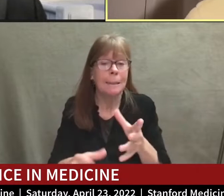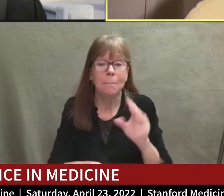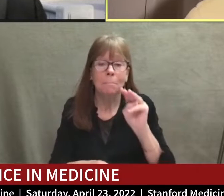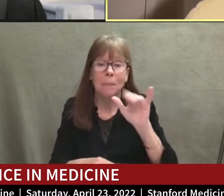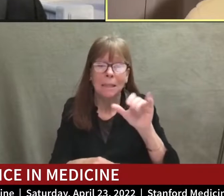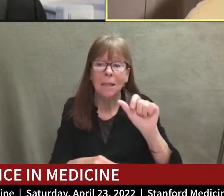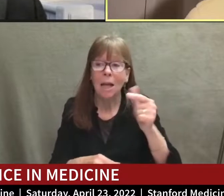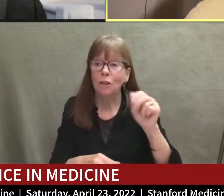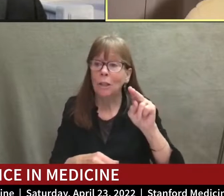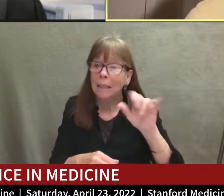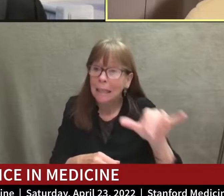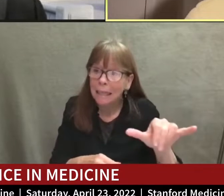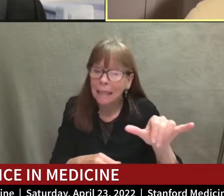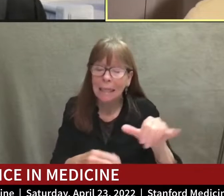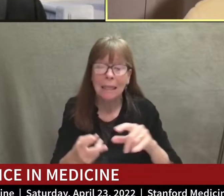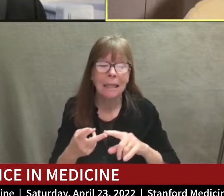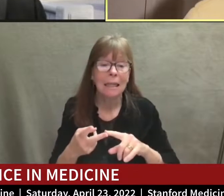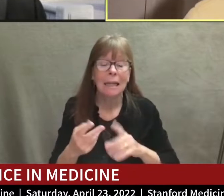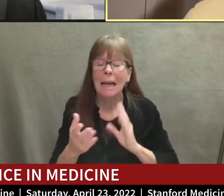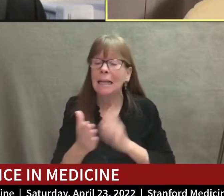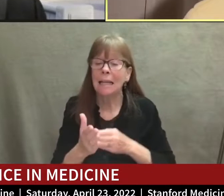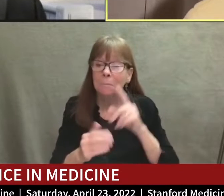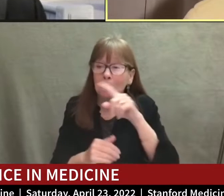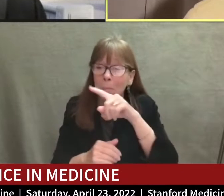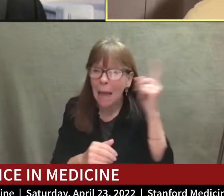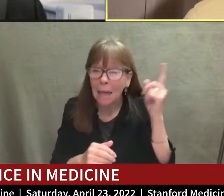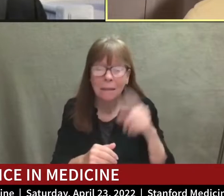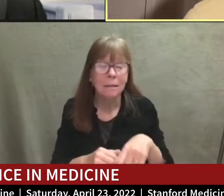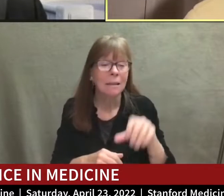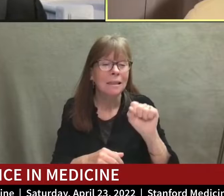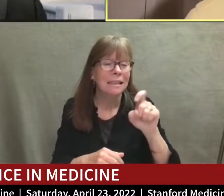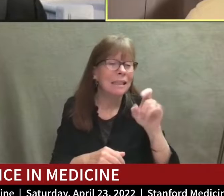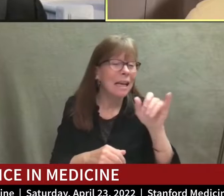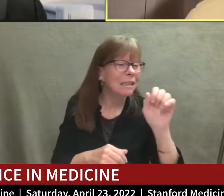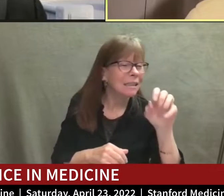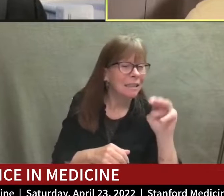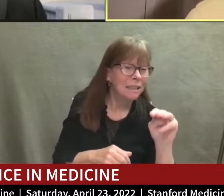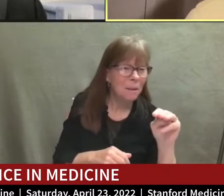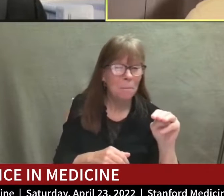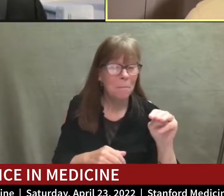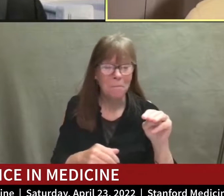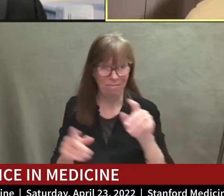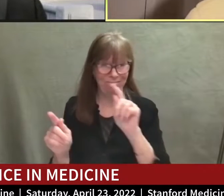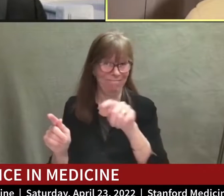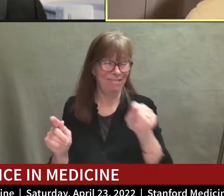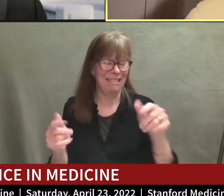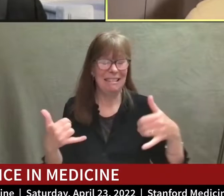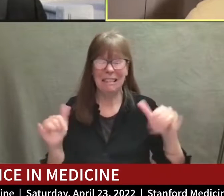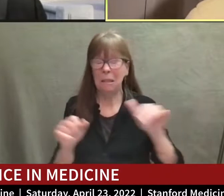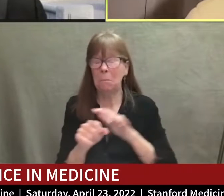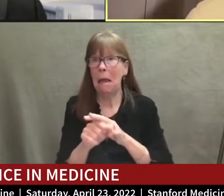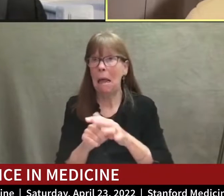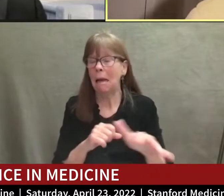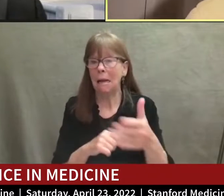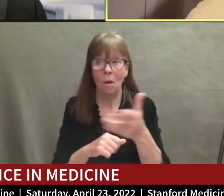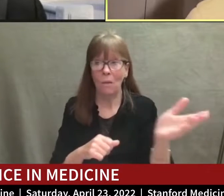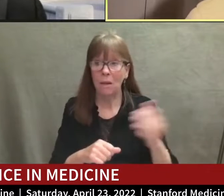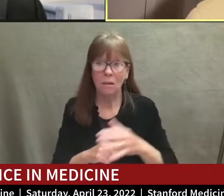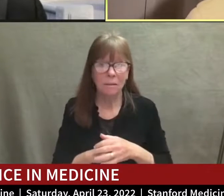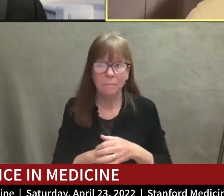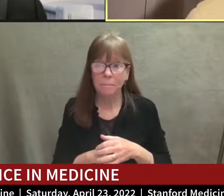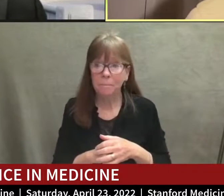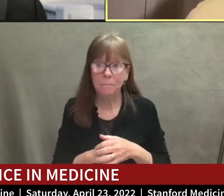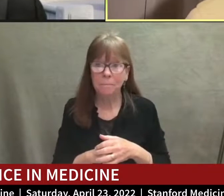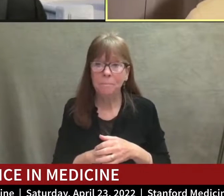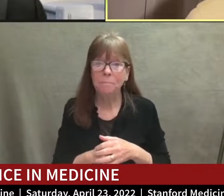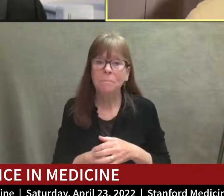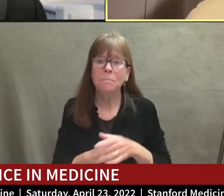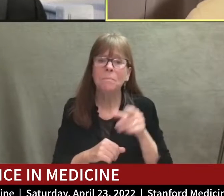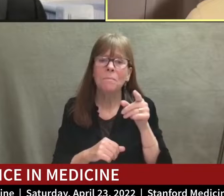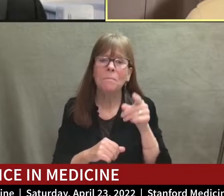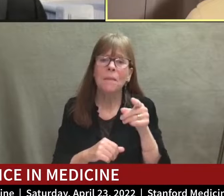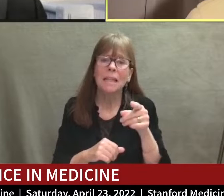anti-blackness, and sexism in place of that. And I think also this is a larger turf kind of goal, but